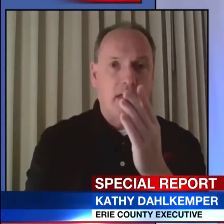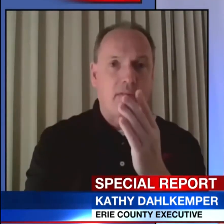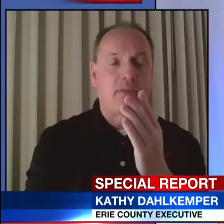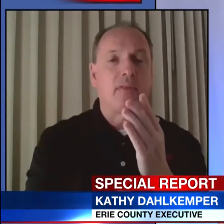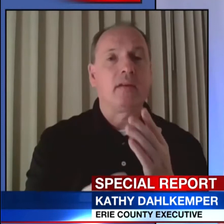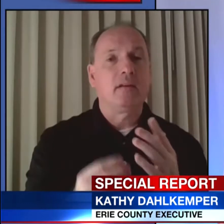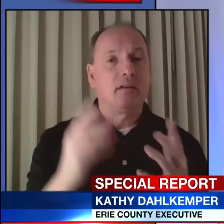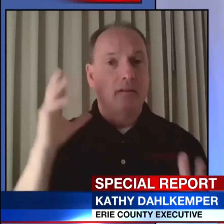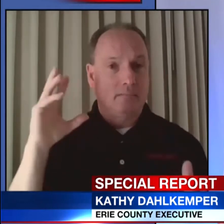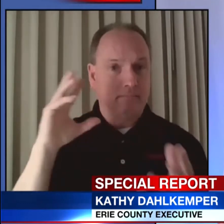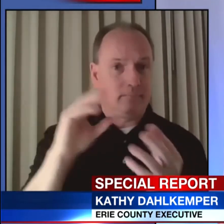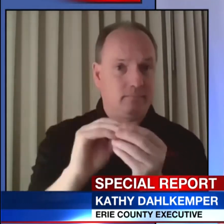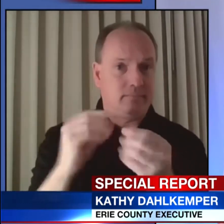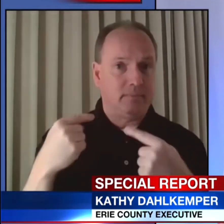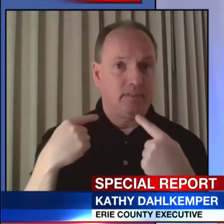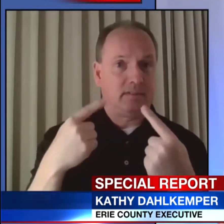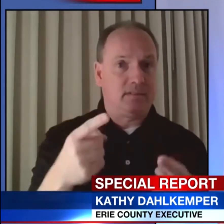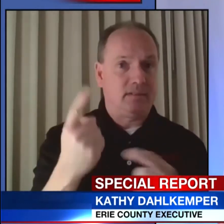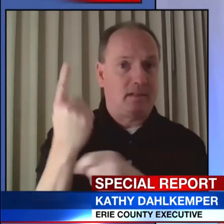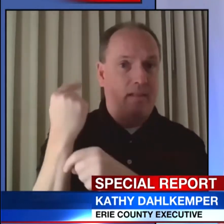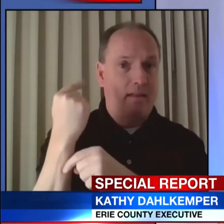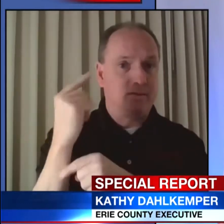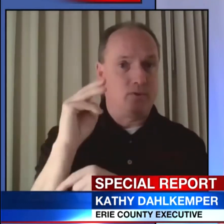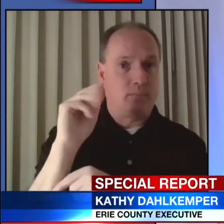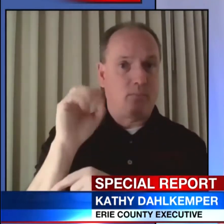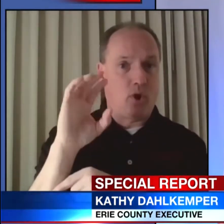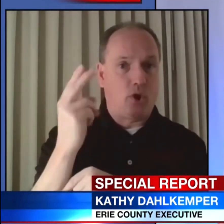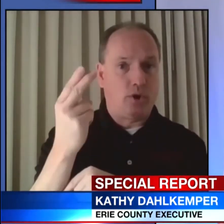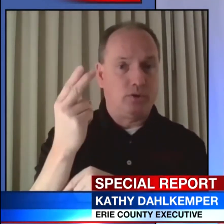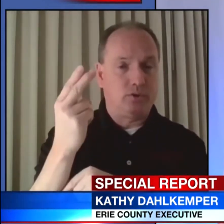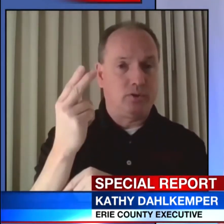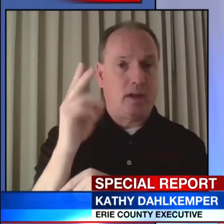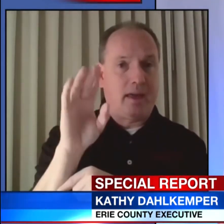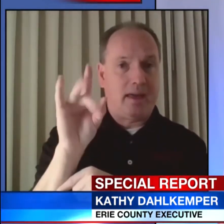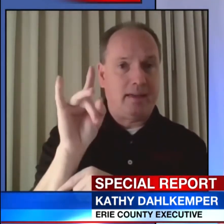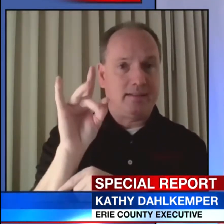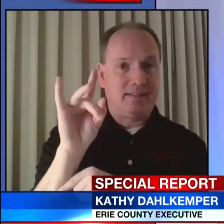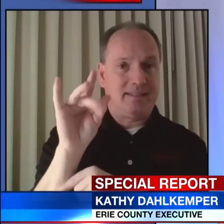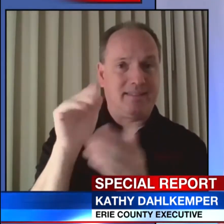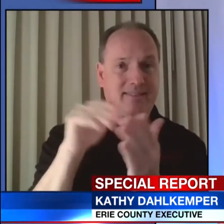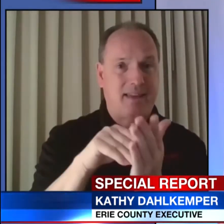COVID-19 TO REPORT AND WE HAVE ONE MORE DEATH TO REPORT.